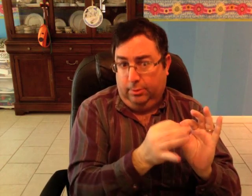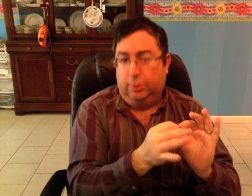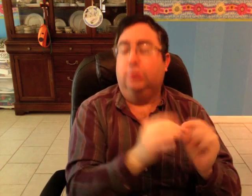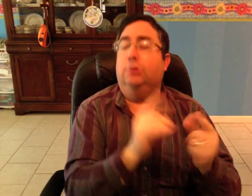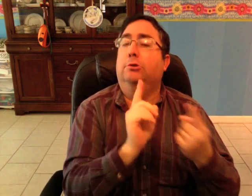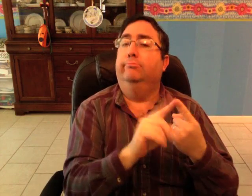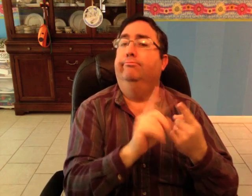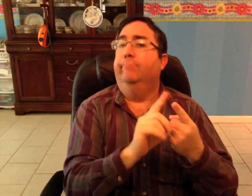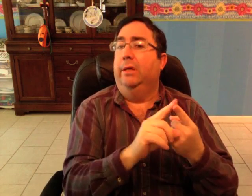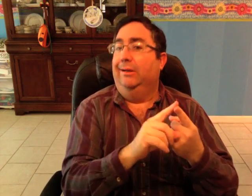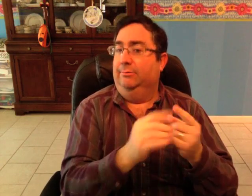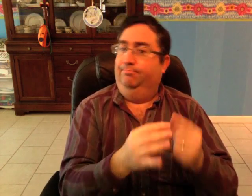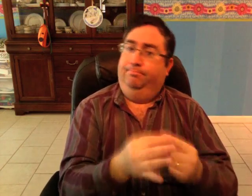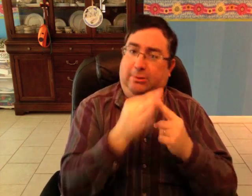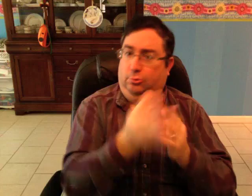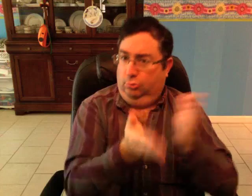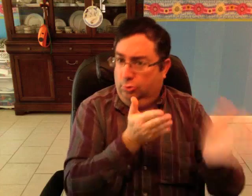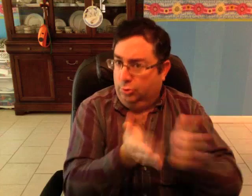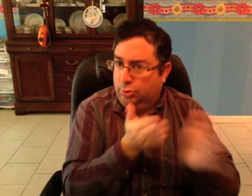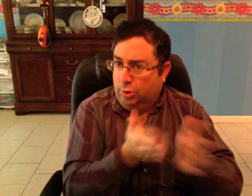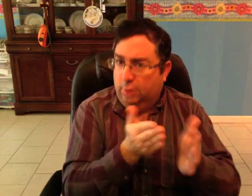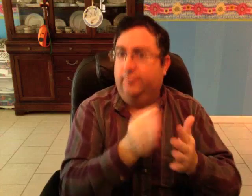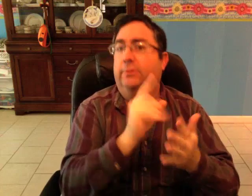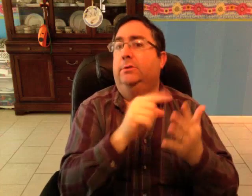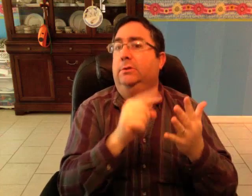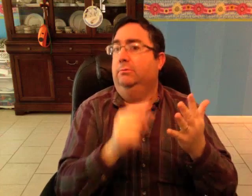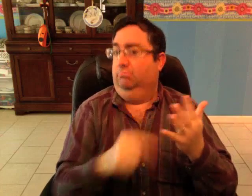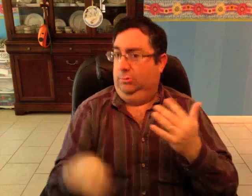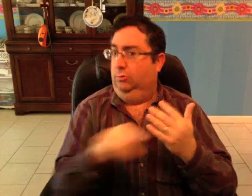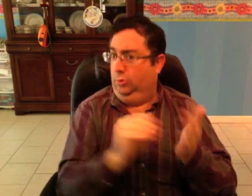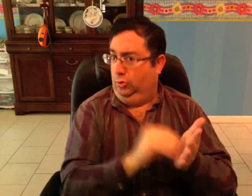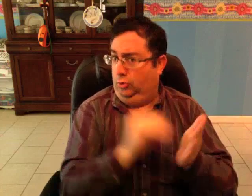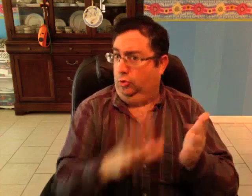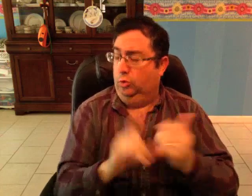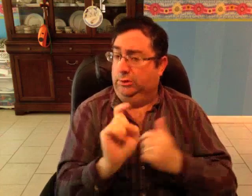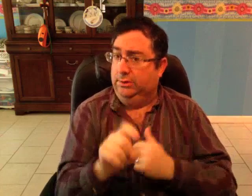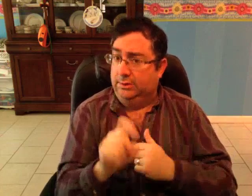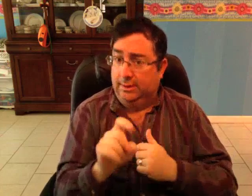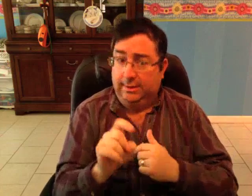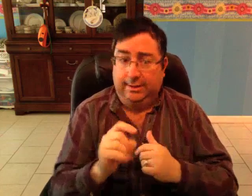interpreters and other special services the students need.